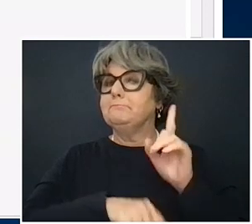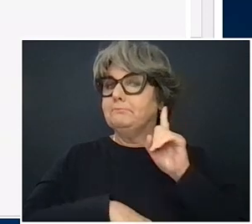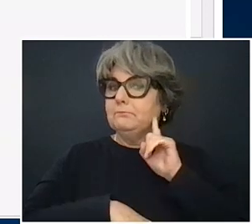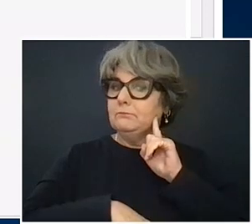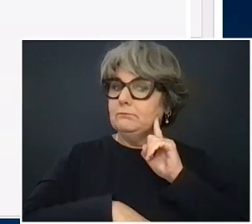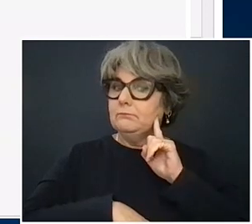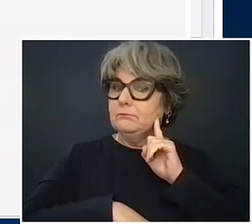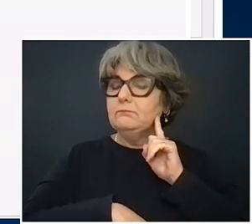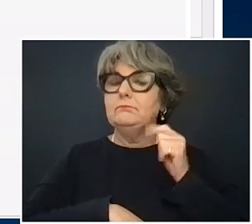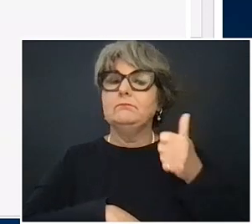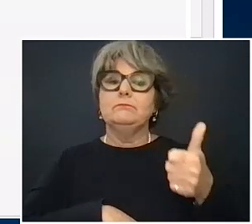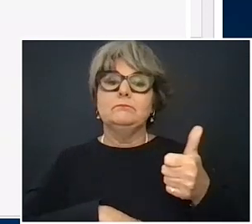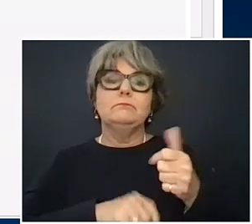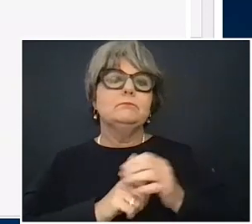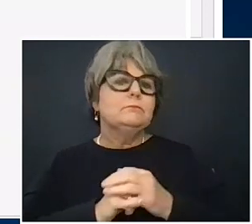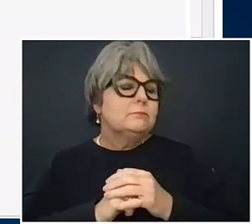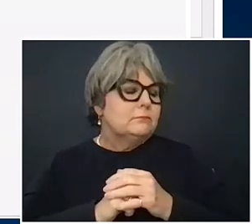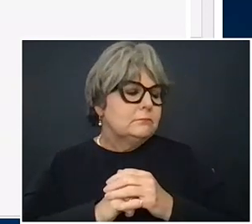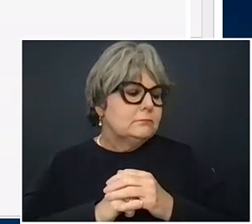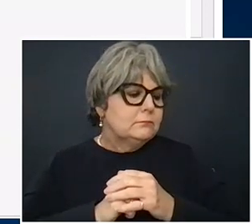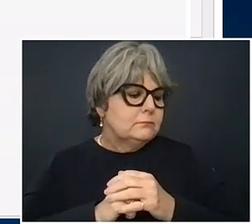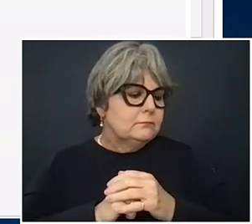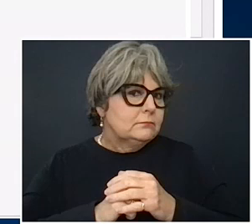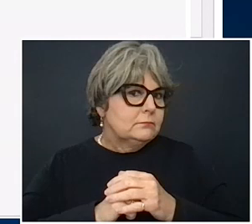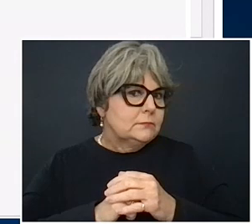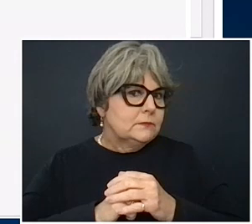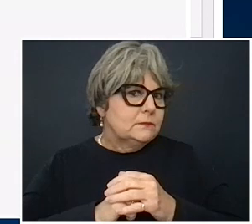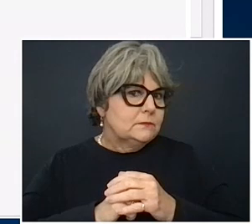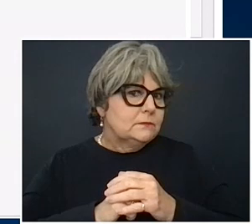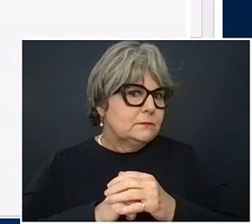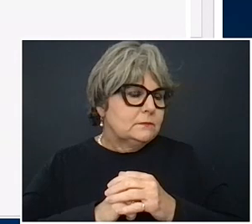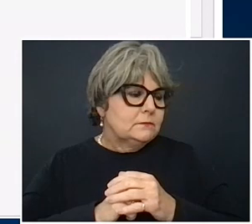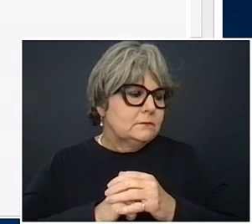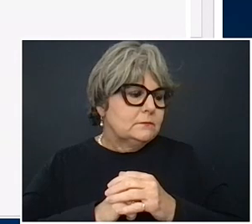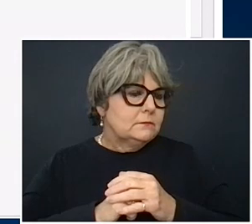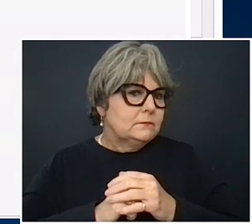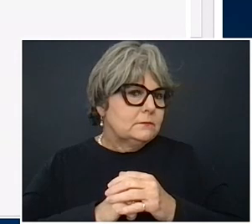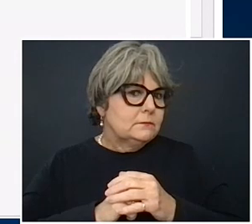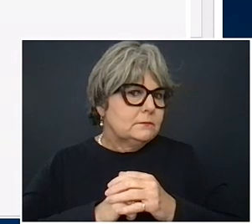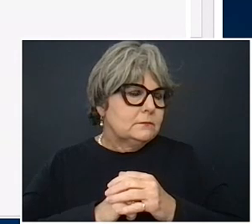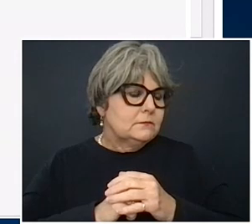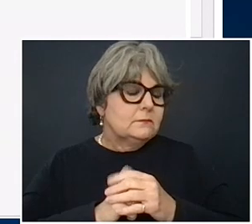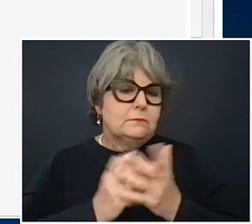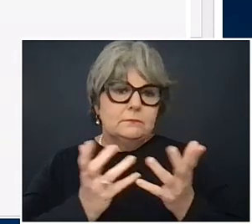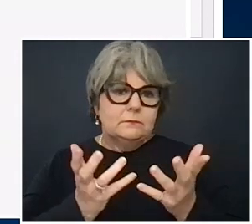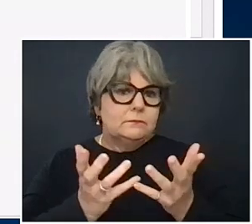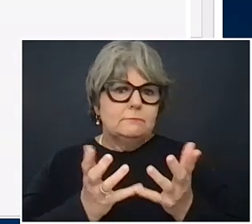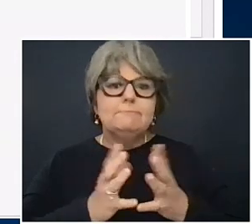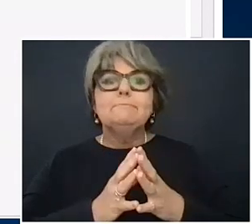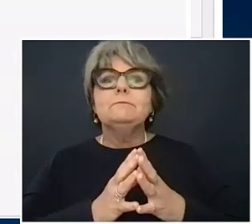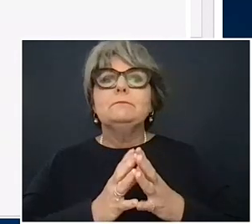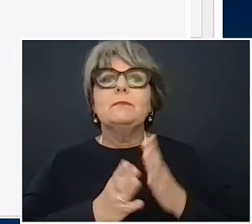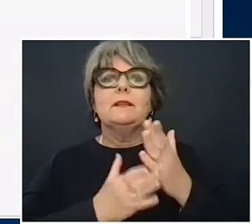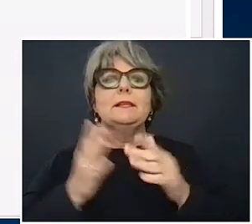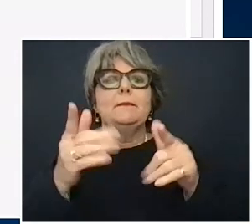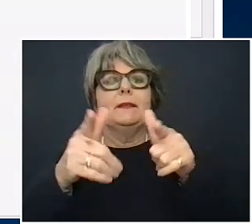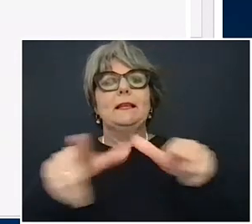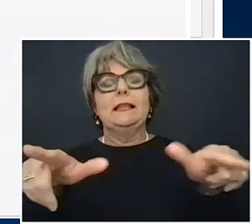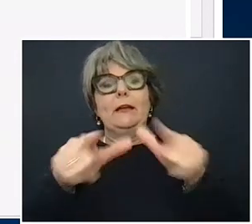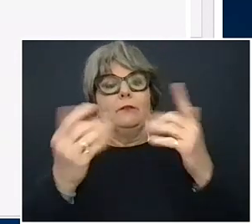Sorry. I just- I have the screen open and then it closed. Okay. So, in some of the language that we submitted proposals for,